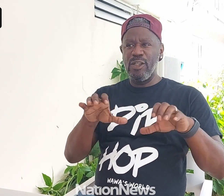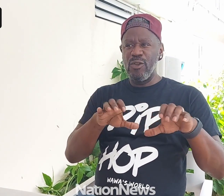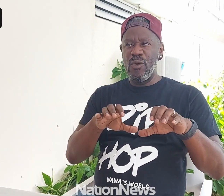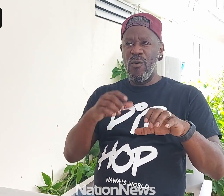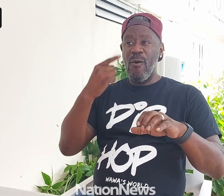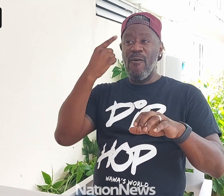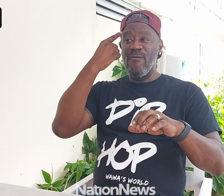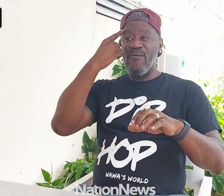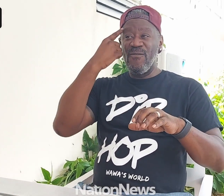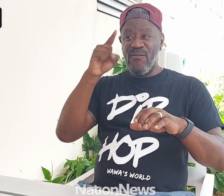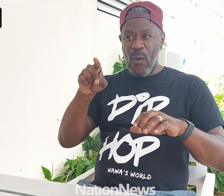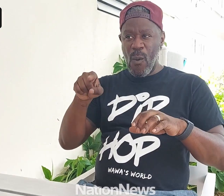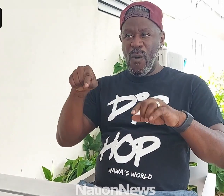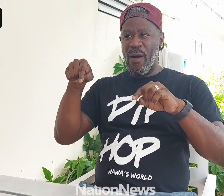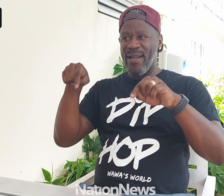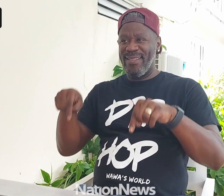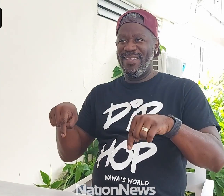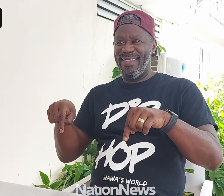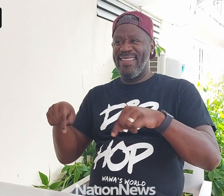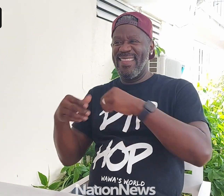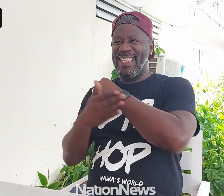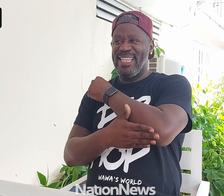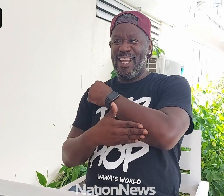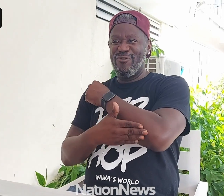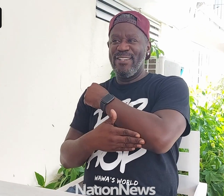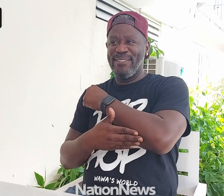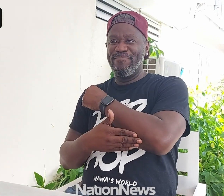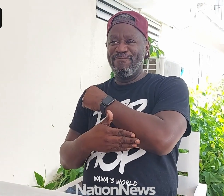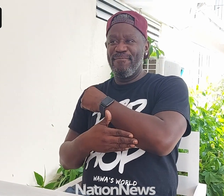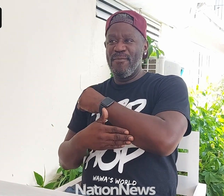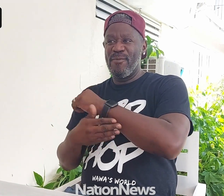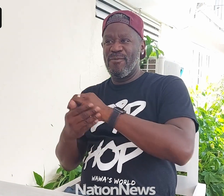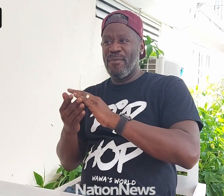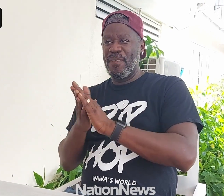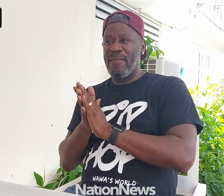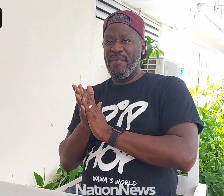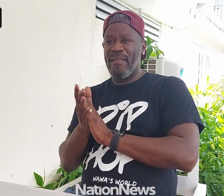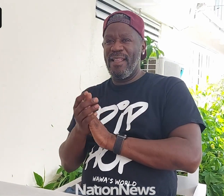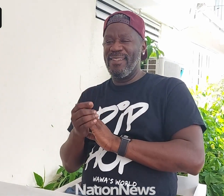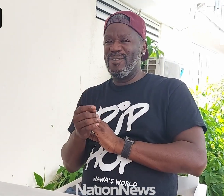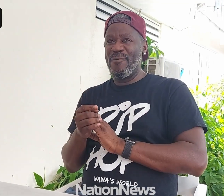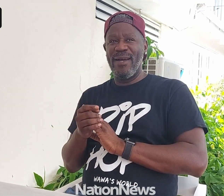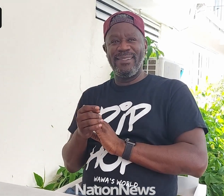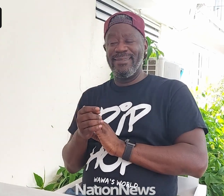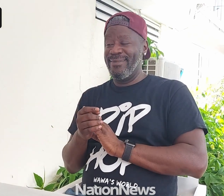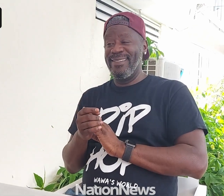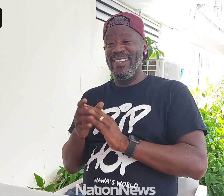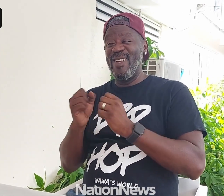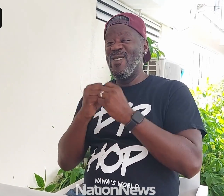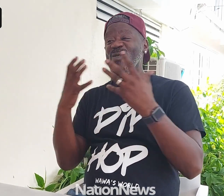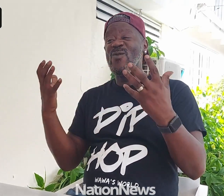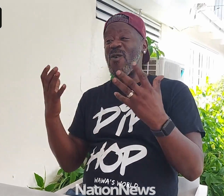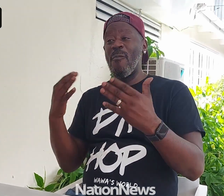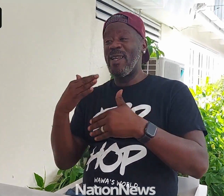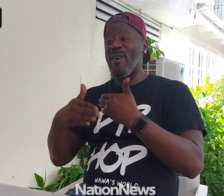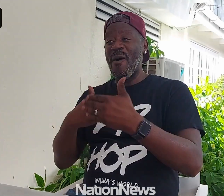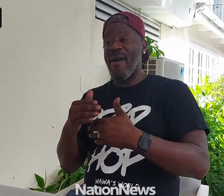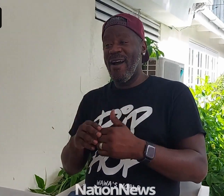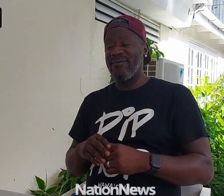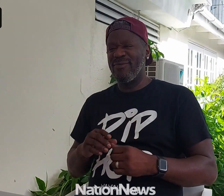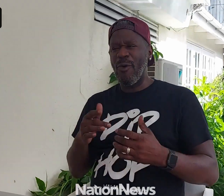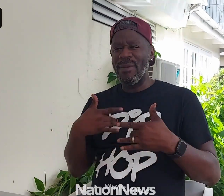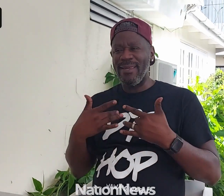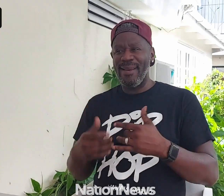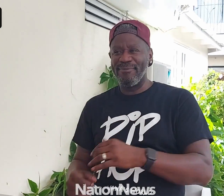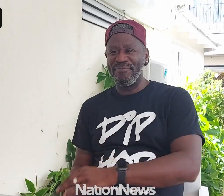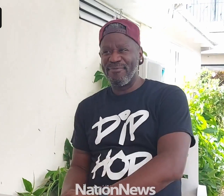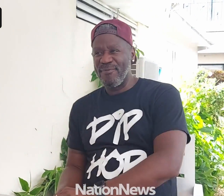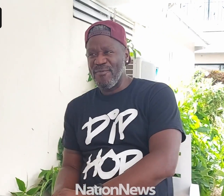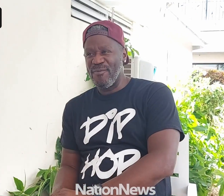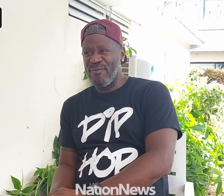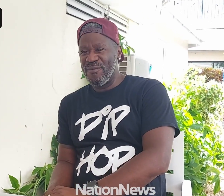Community operates here in Barbados and how I fit into that it's a process but